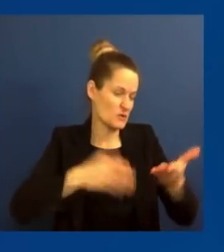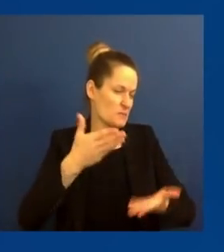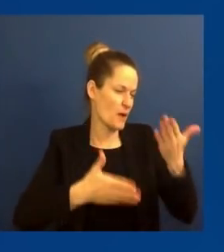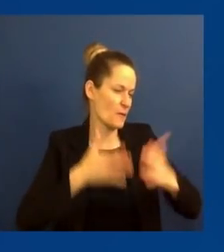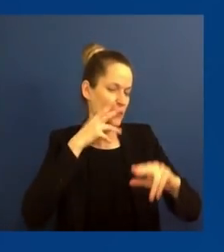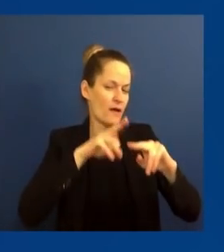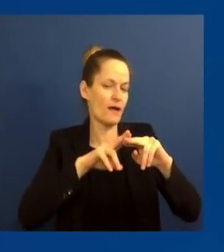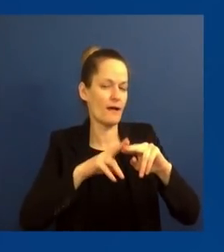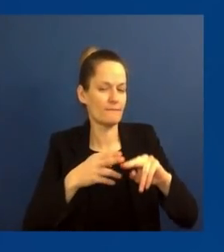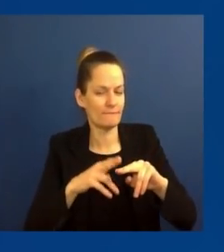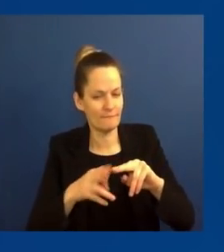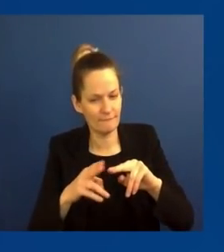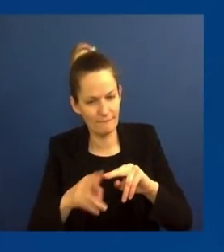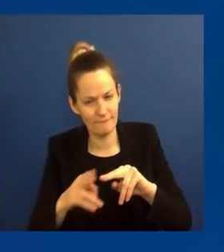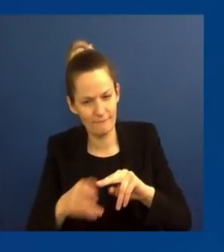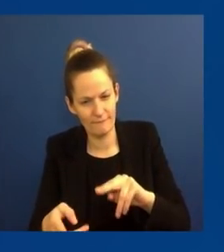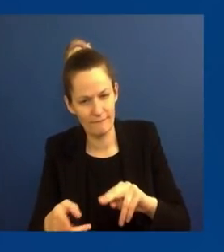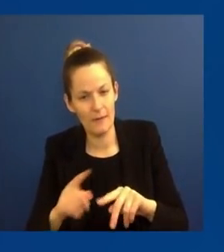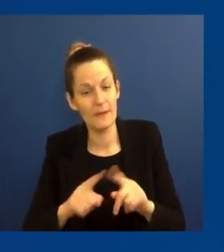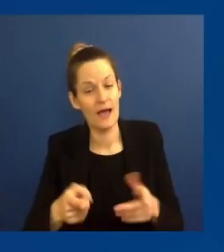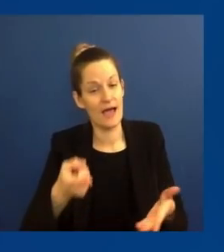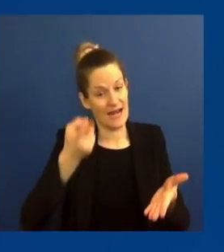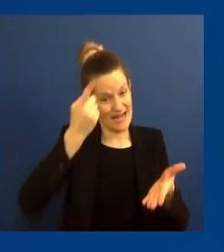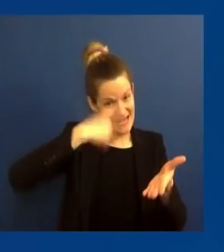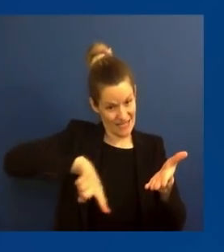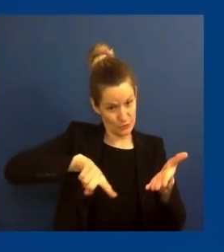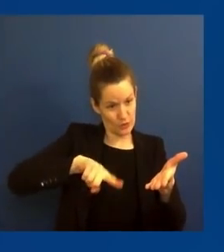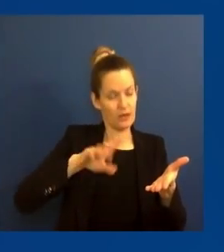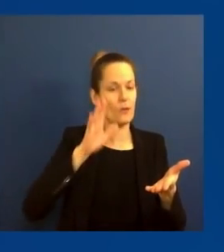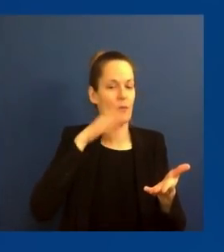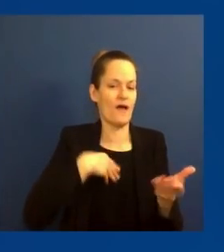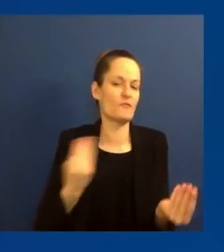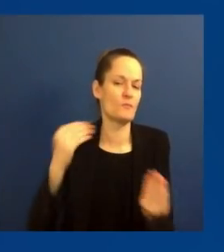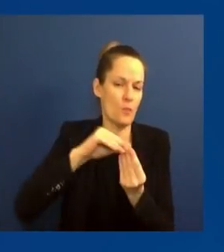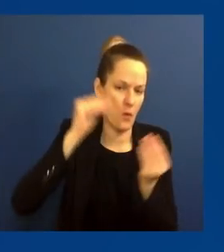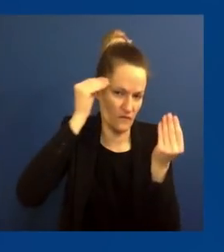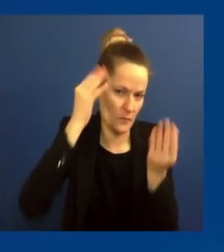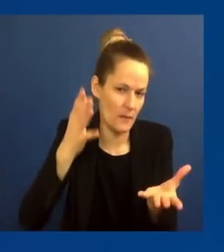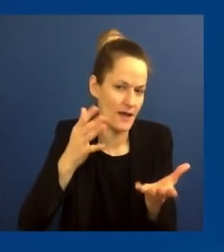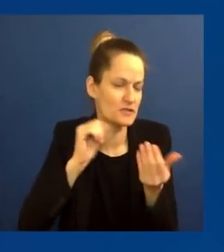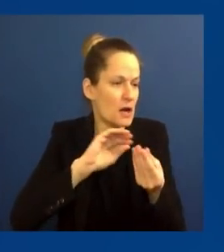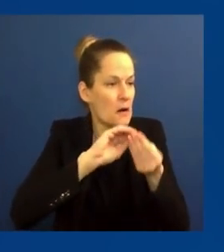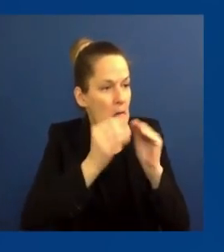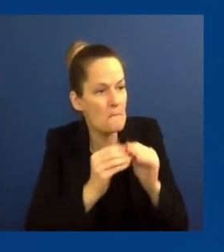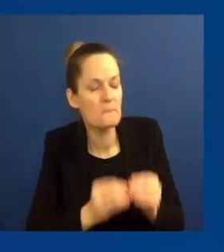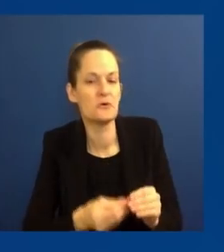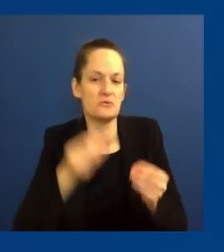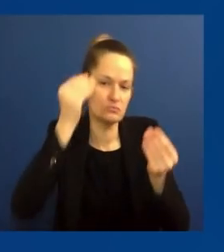of the number of tests ordered, and we'll report that number publicly. Over to you, Dr. Walensky.